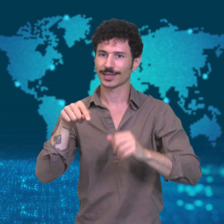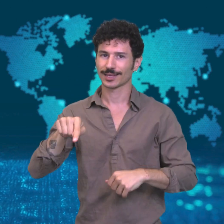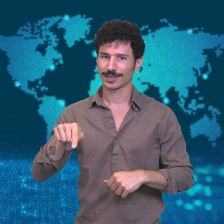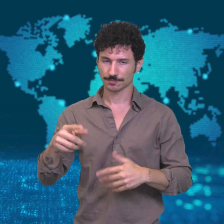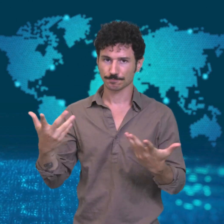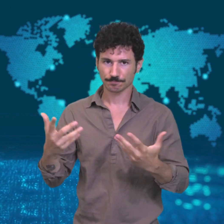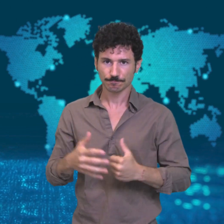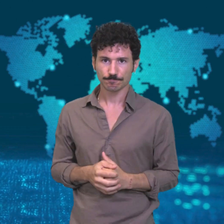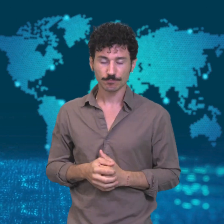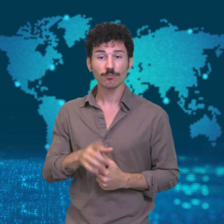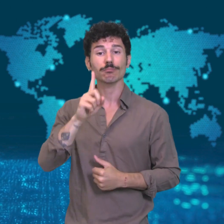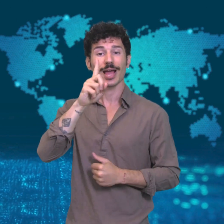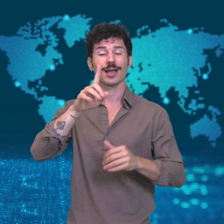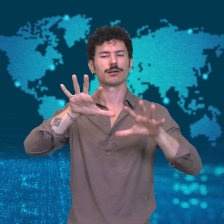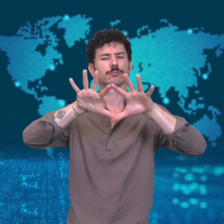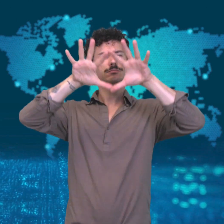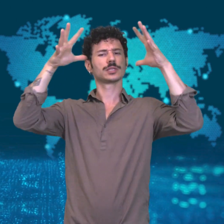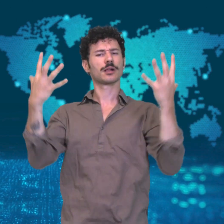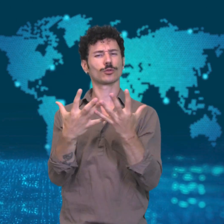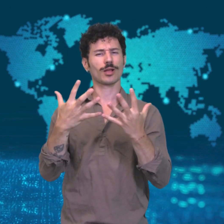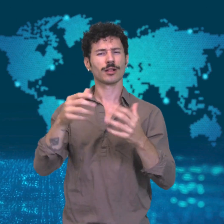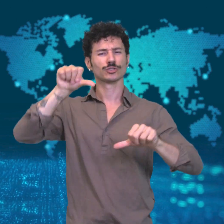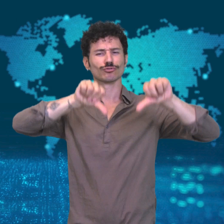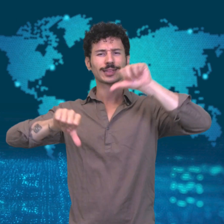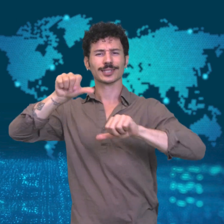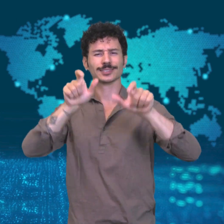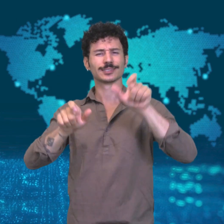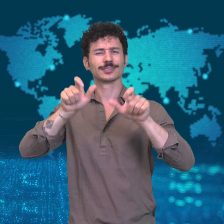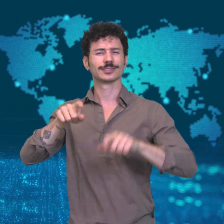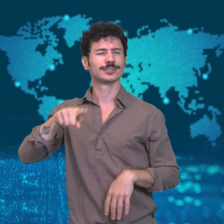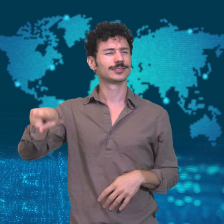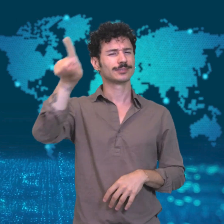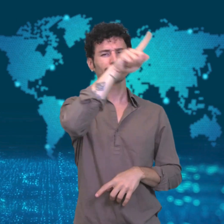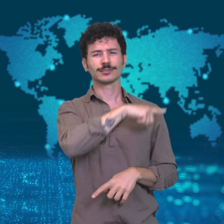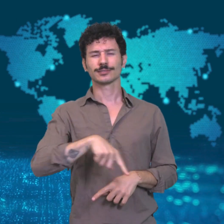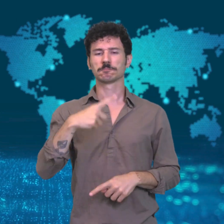both of which have a large population of pigs.